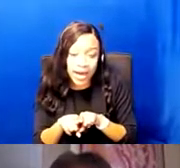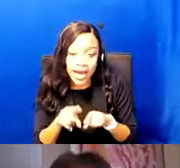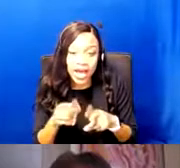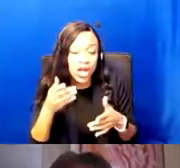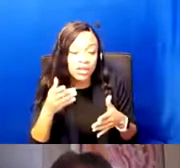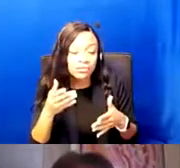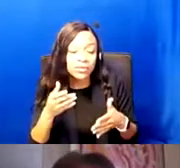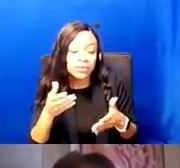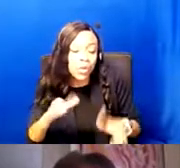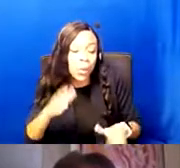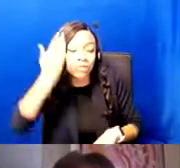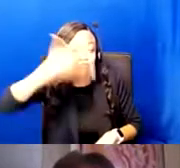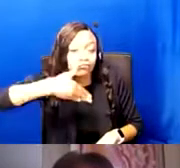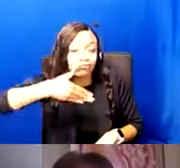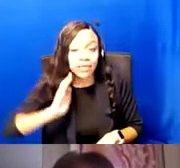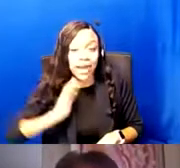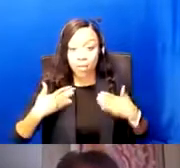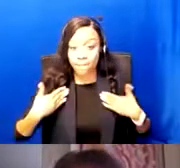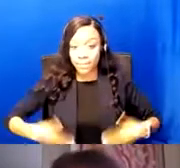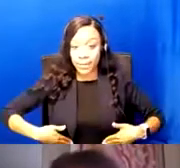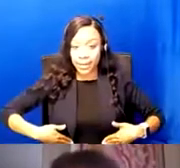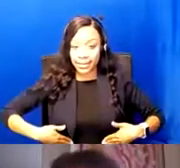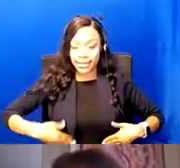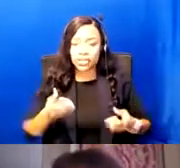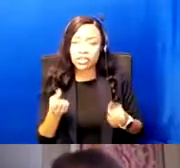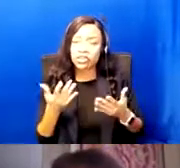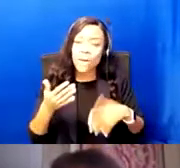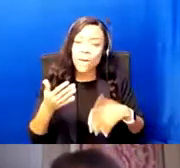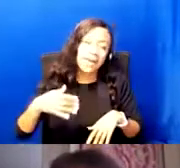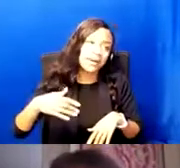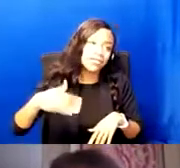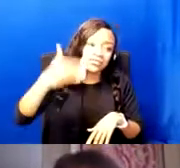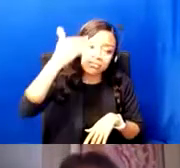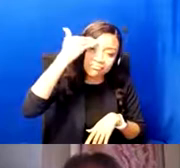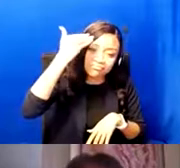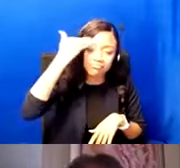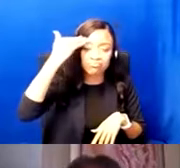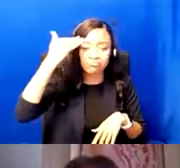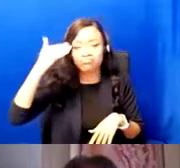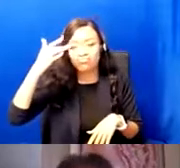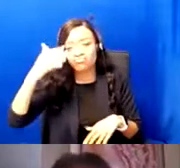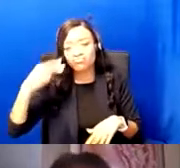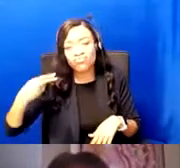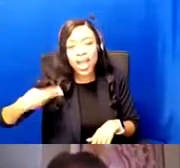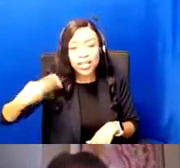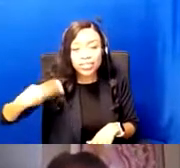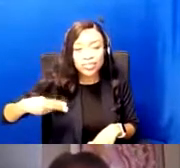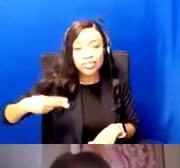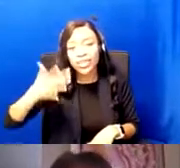There's so much knowledge and wisdom and histories in our bodies. And so I do think that to say